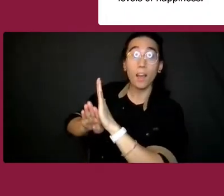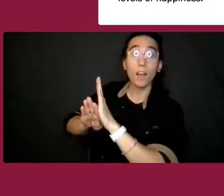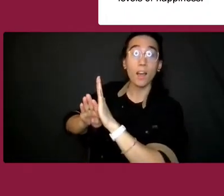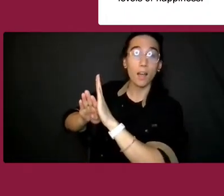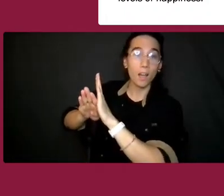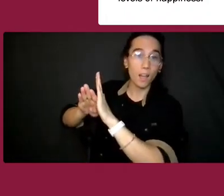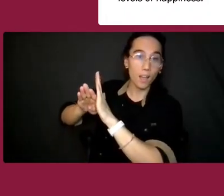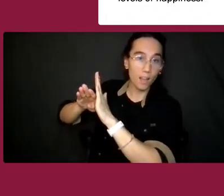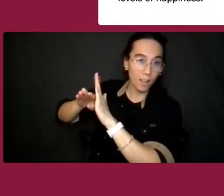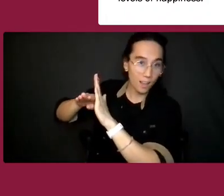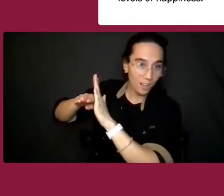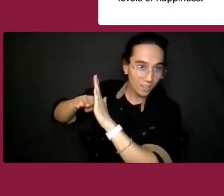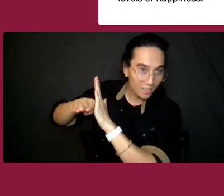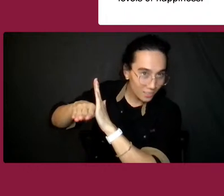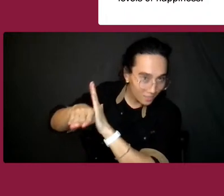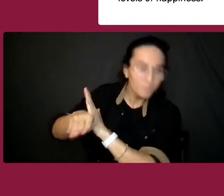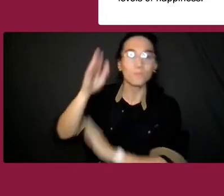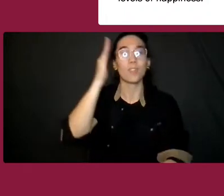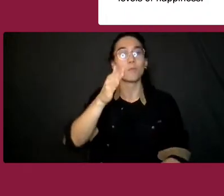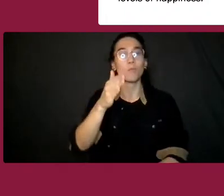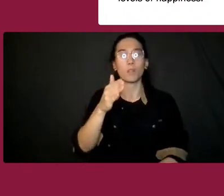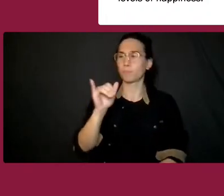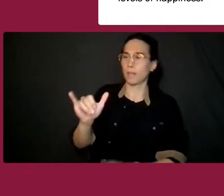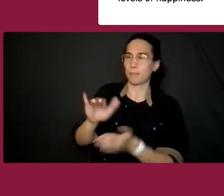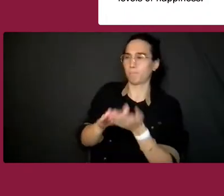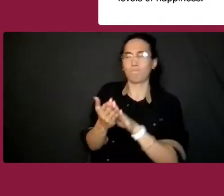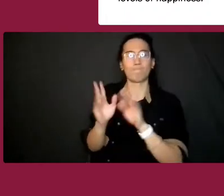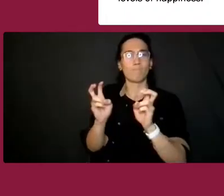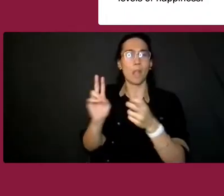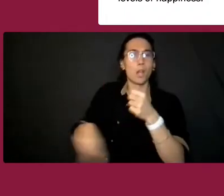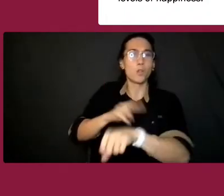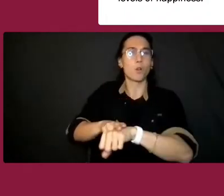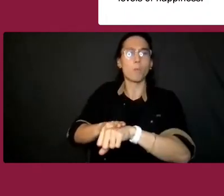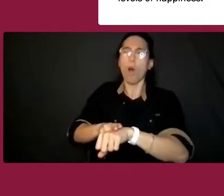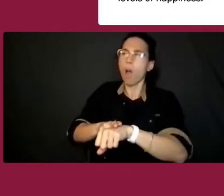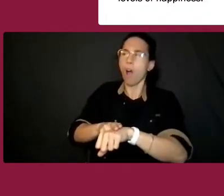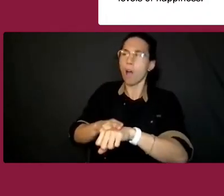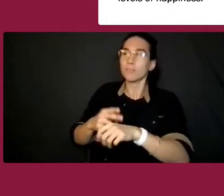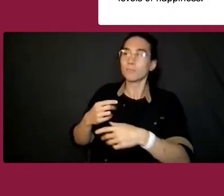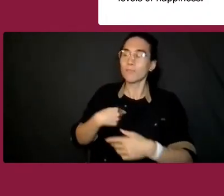possession or experience becomes a normal part of life, leading to